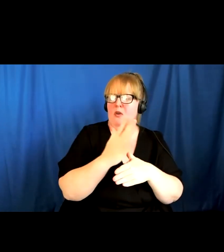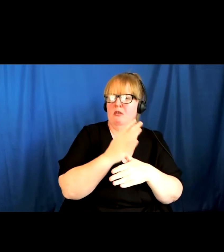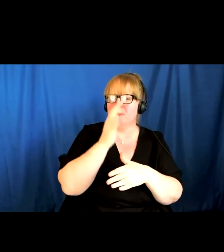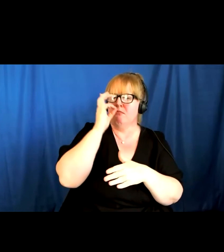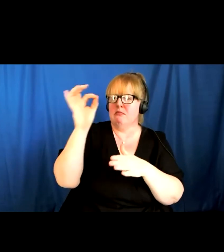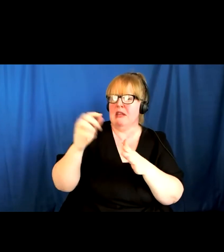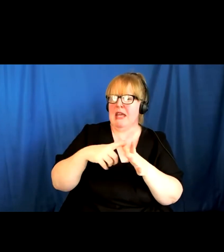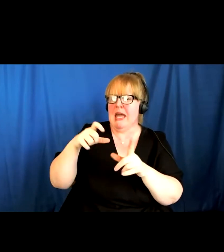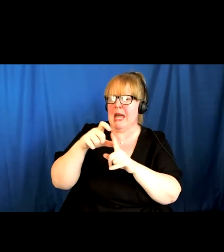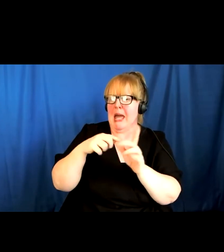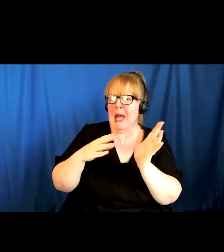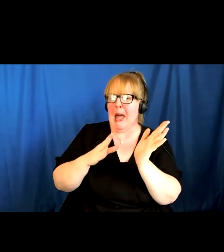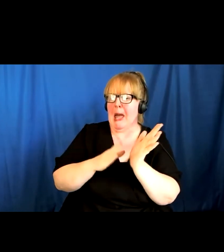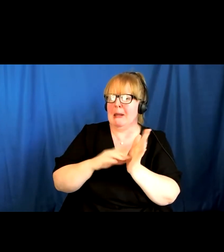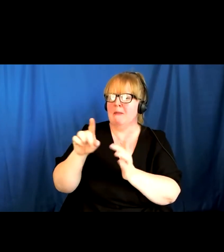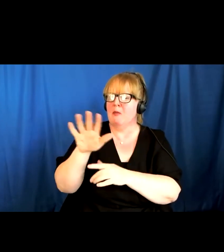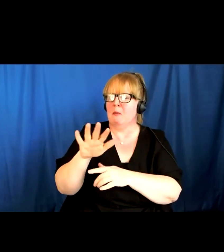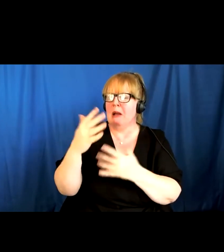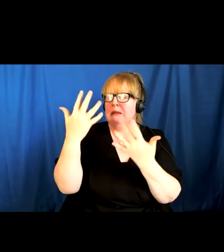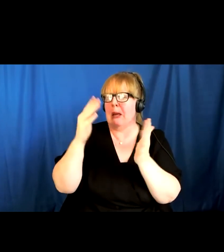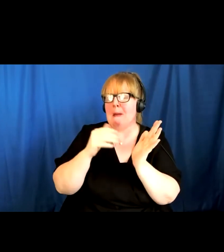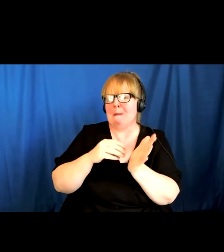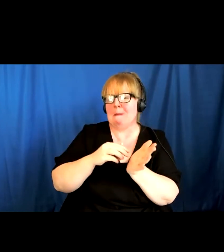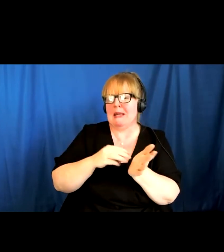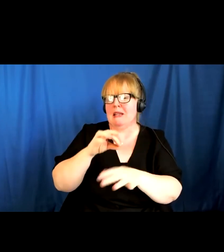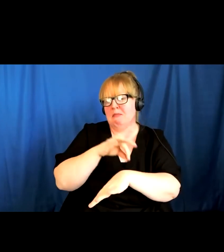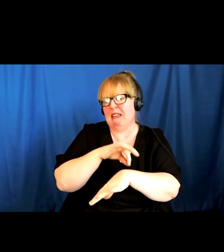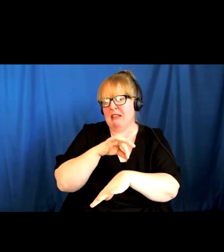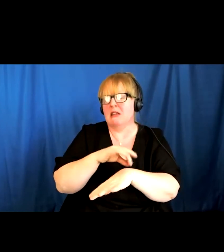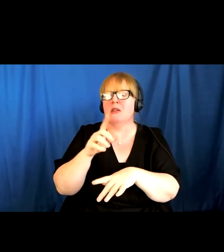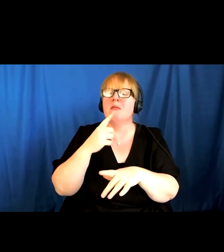talk for approximately 10 minutes and share some images of his practice.